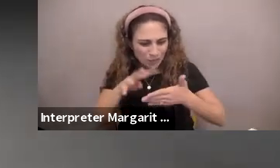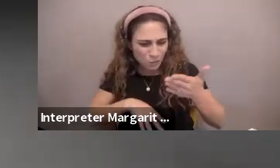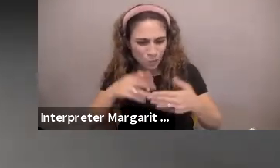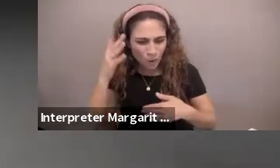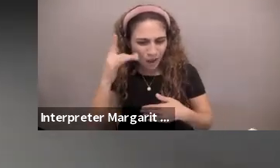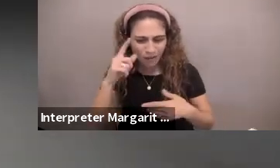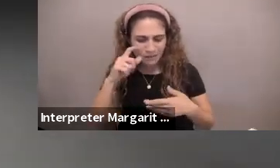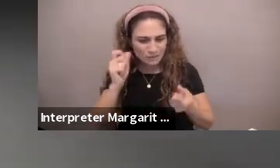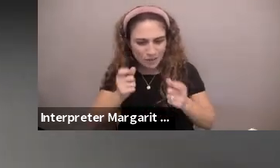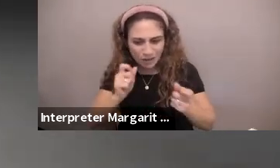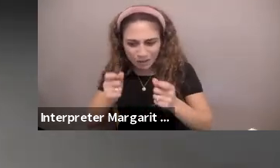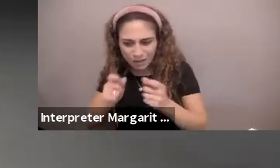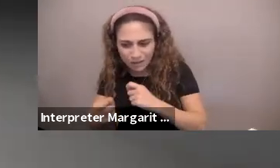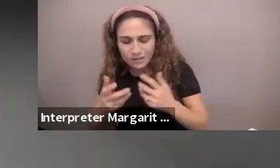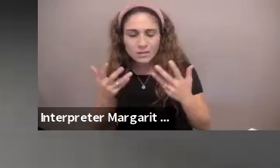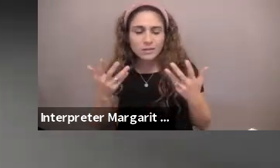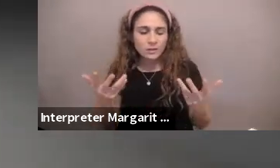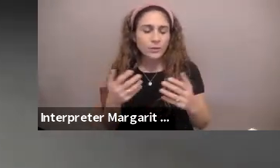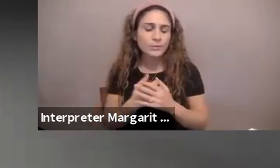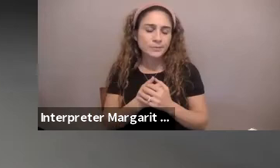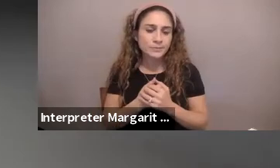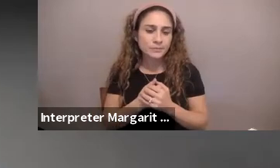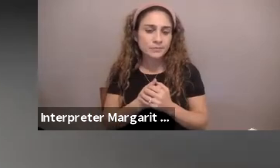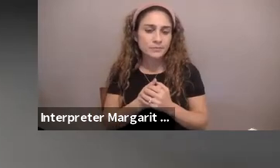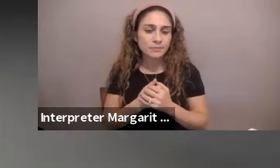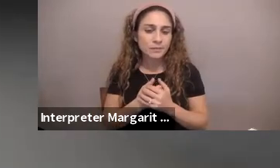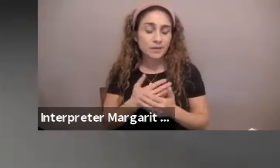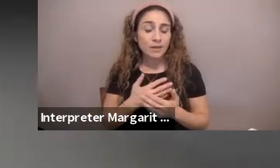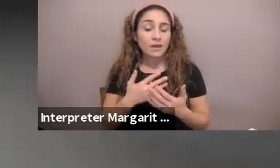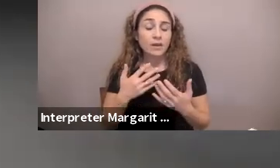And my son is losing key skills necessary for independent life.